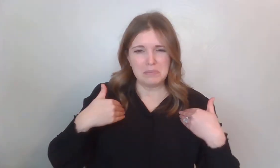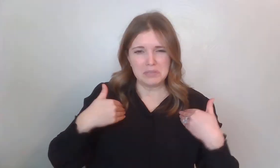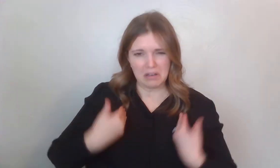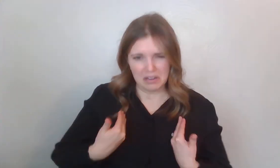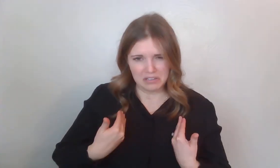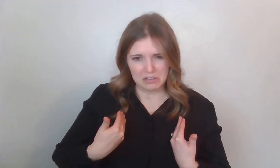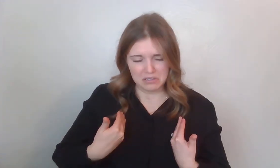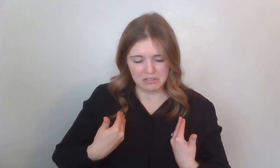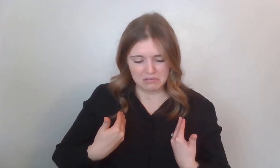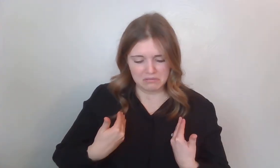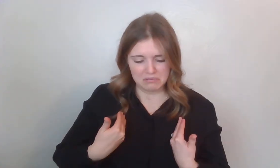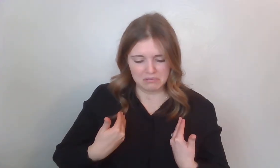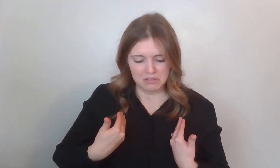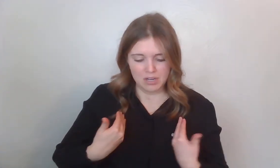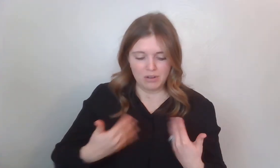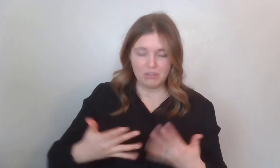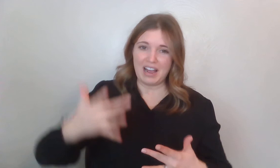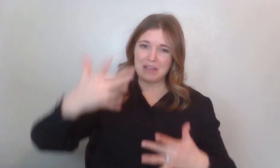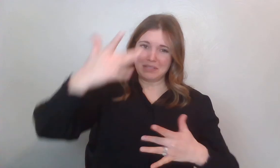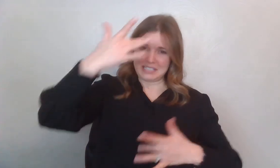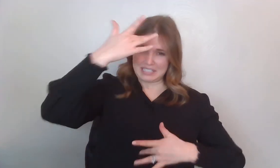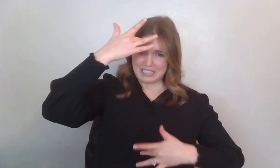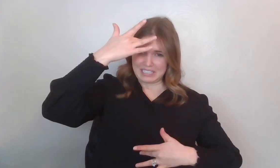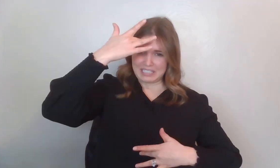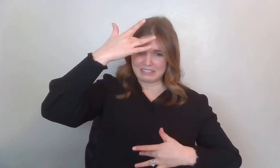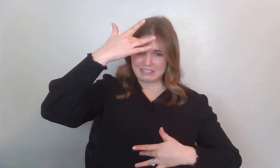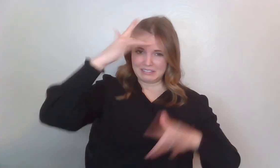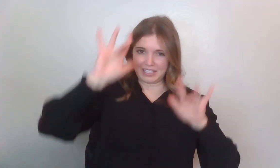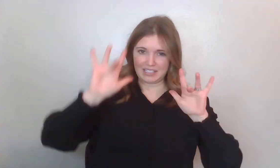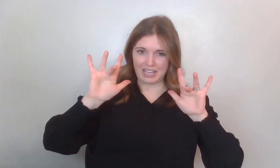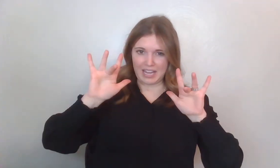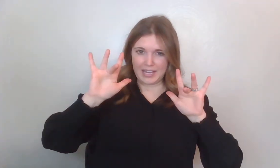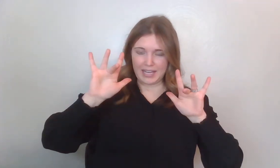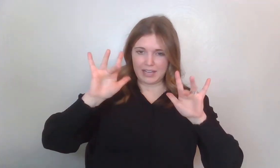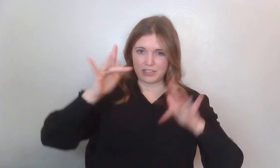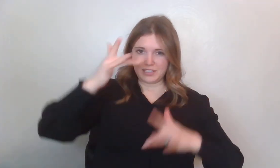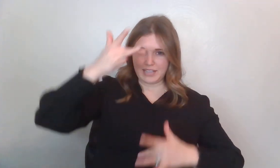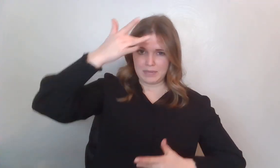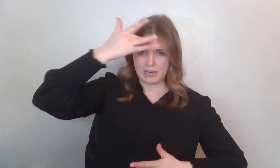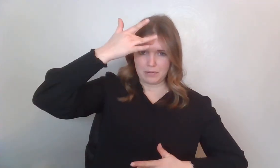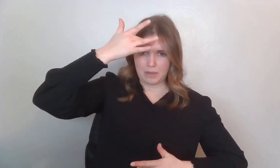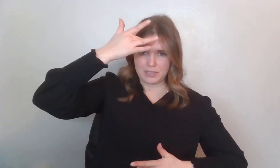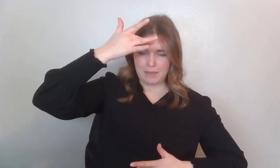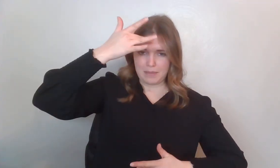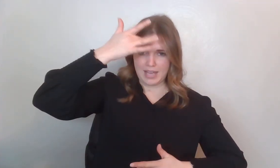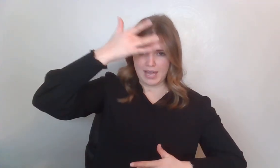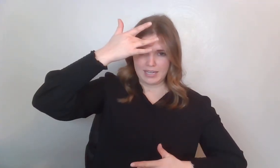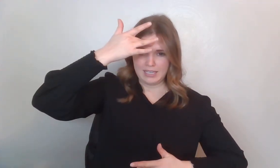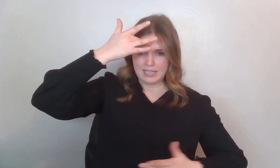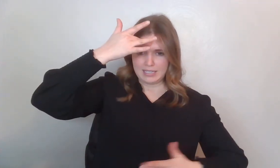I'M TIRED I'M SICK That's that eight hand dominant up top on the head